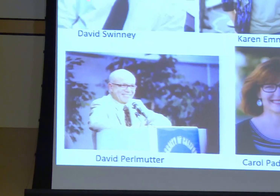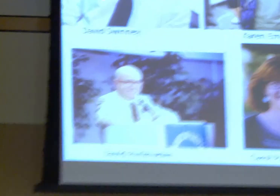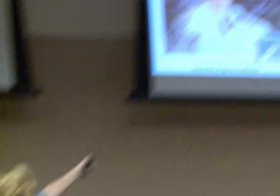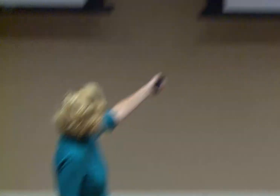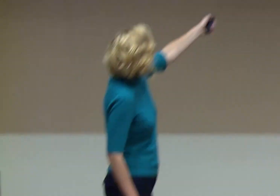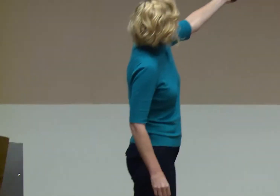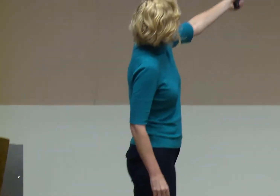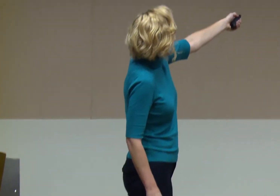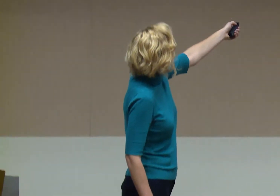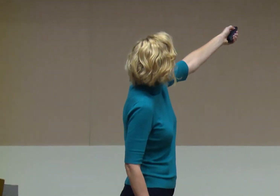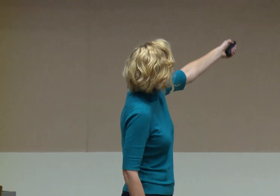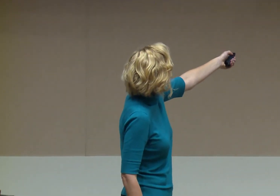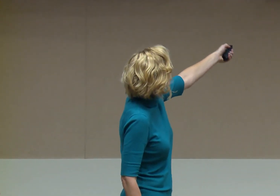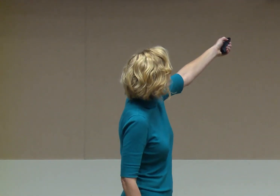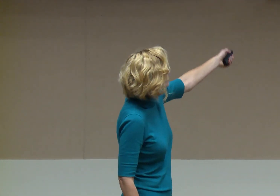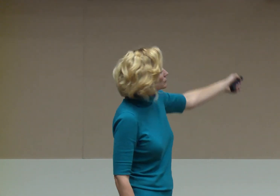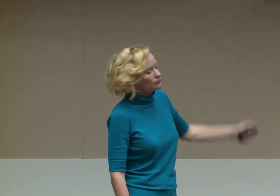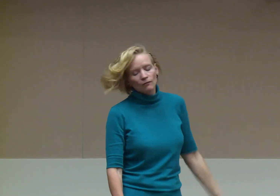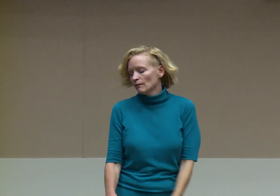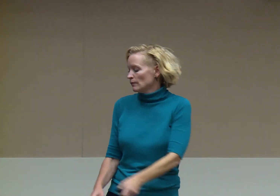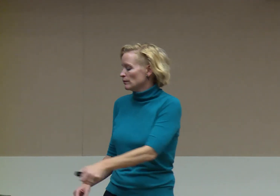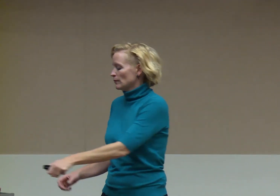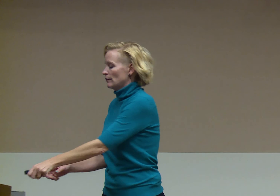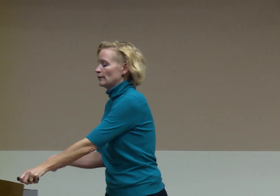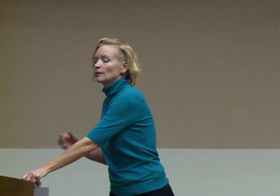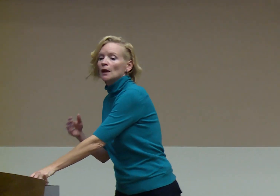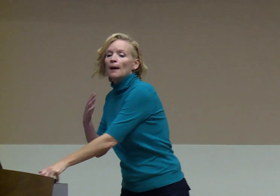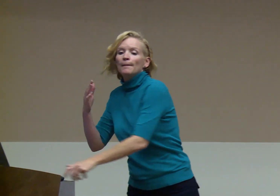This gentleman here, David Perlmutter, and David Swinney.